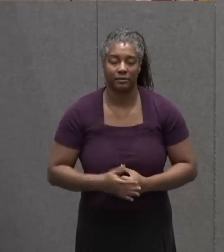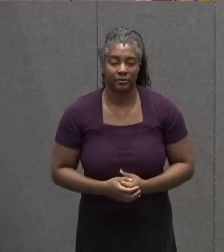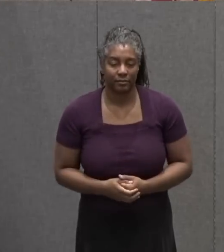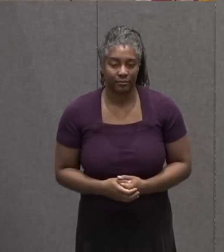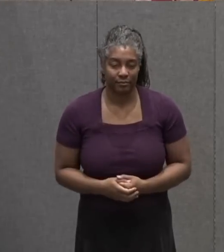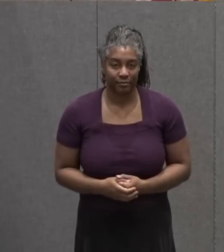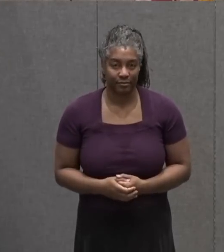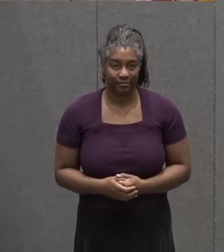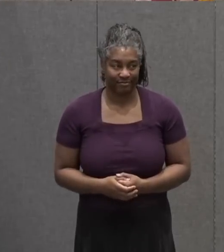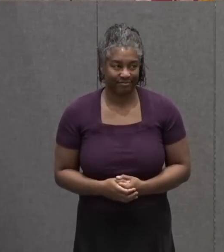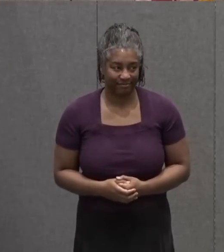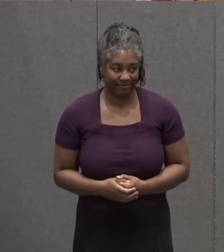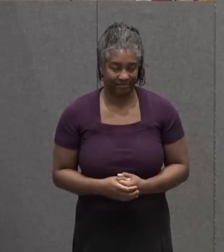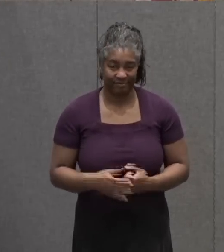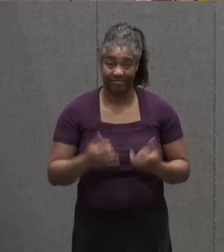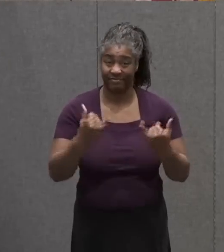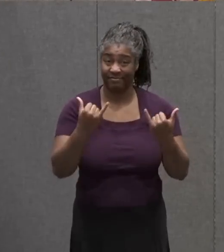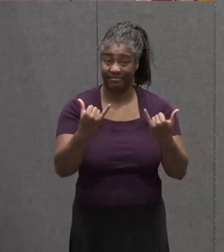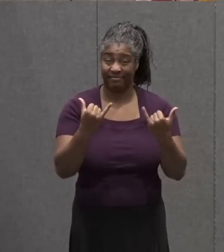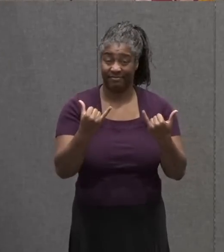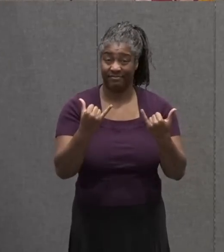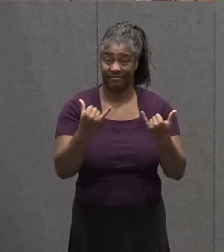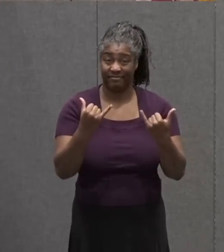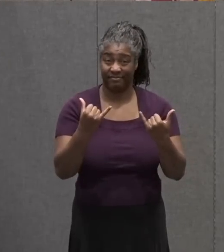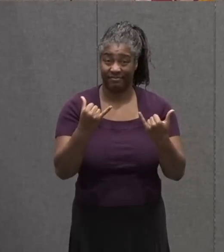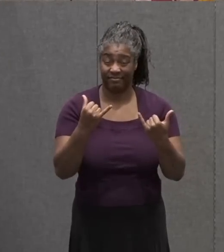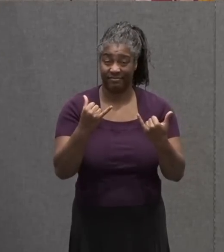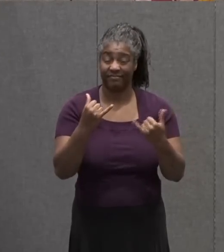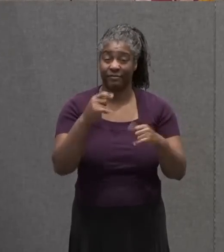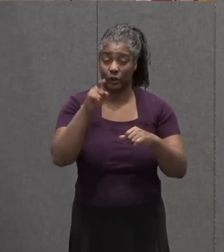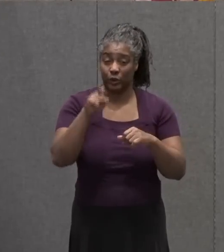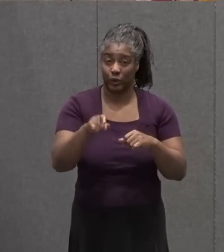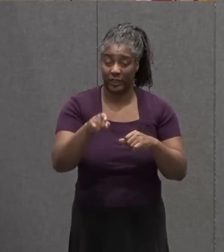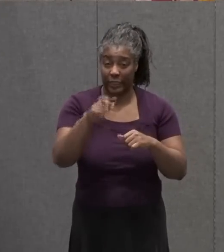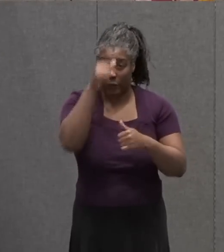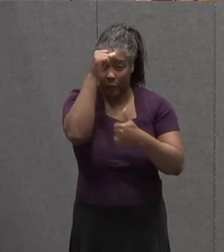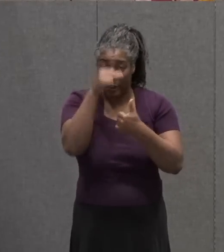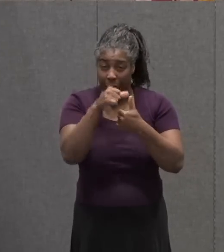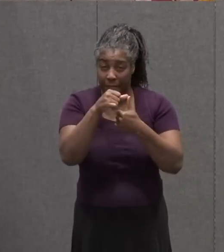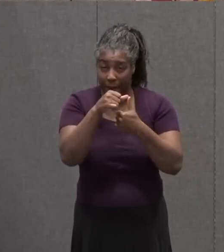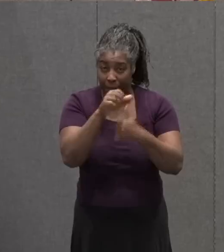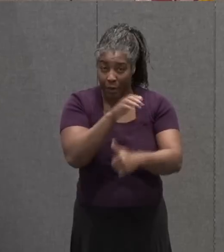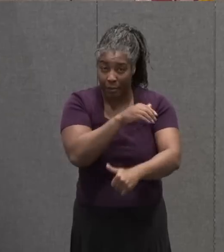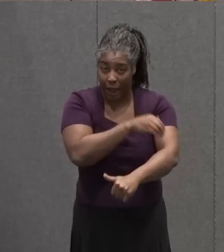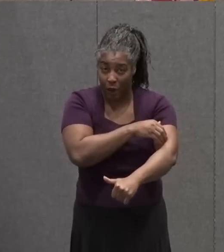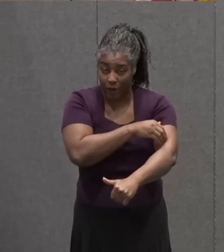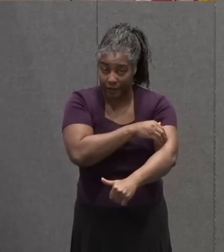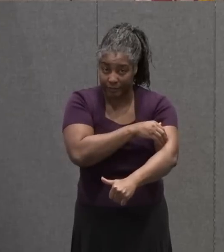remember power so let's look at these things for a few seconds.